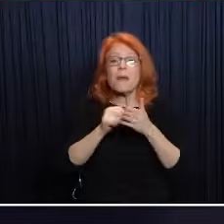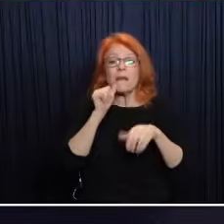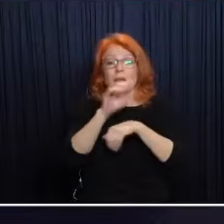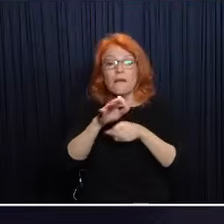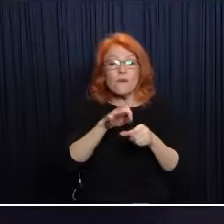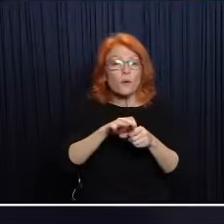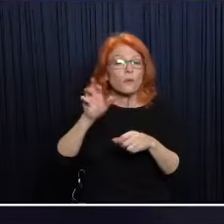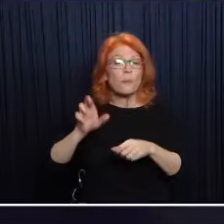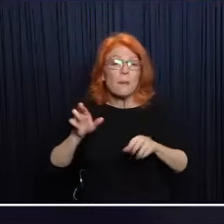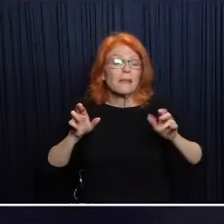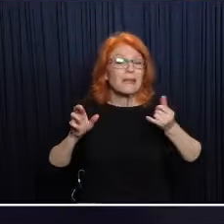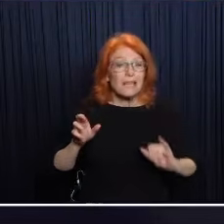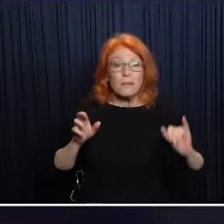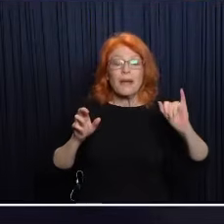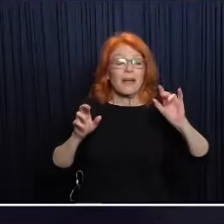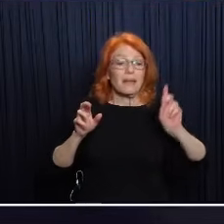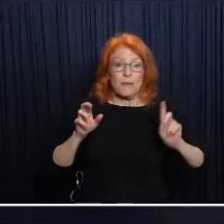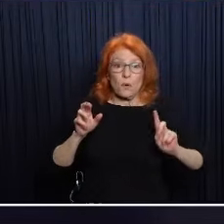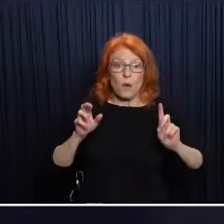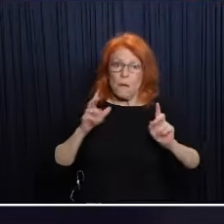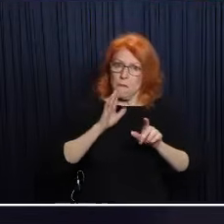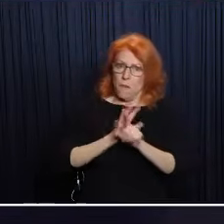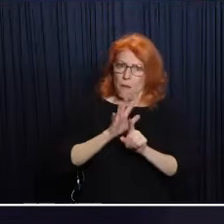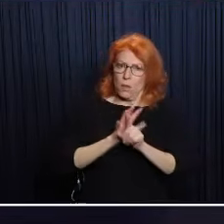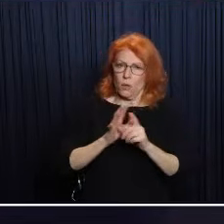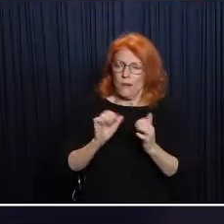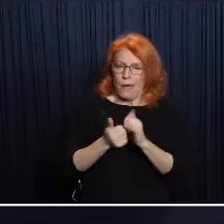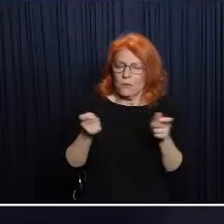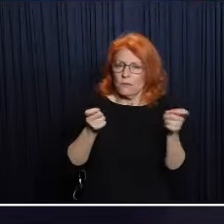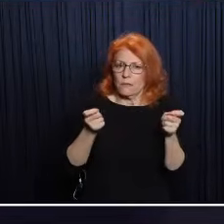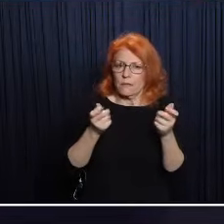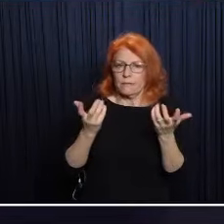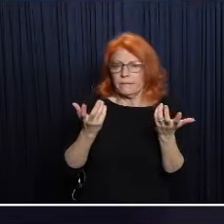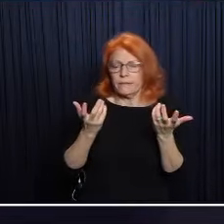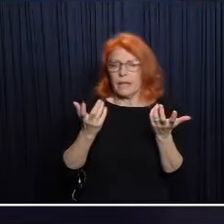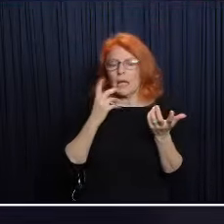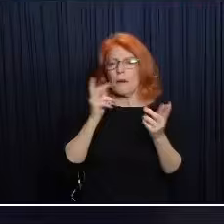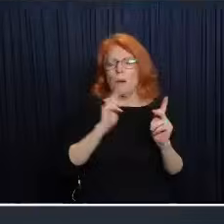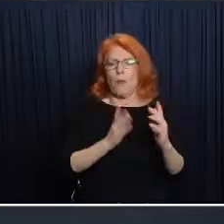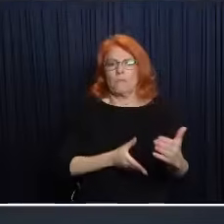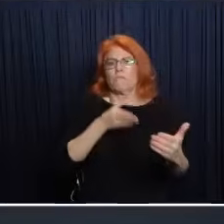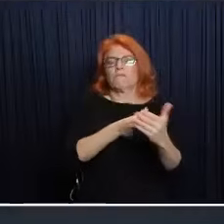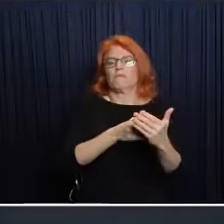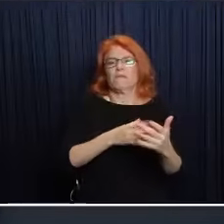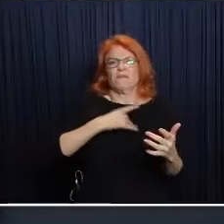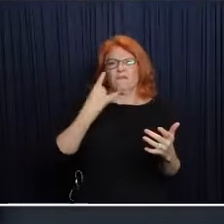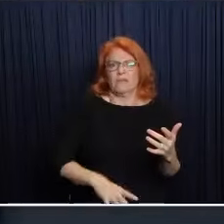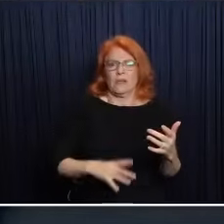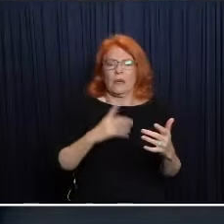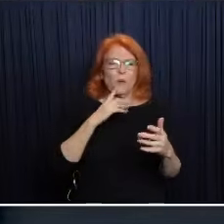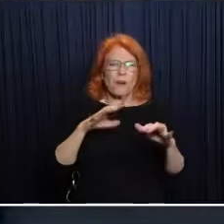CENTER FOR FUTURE OF ARIZONA NONPARTISAN GROUP FOUND MAIL IN